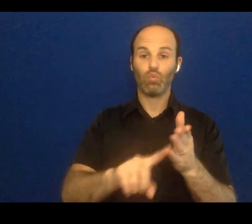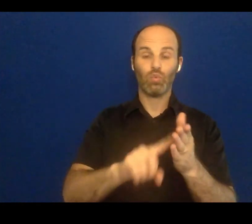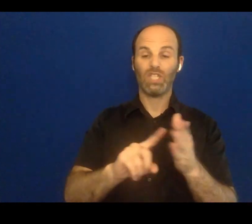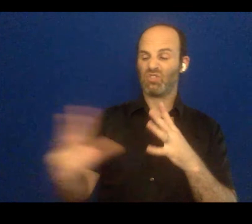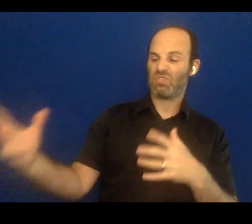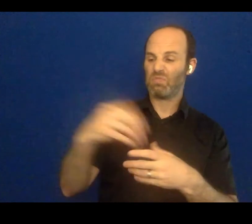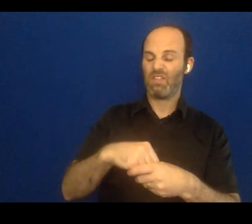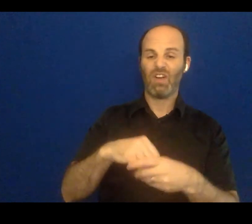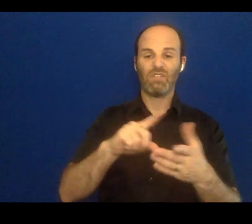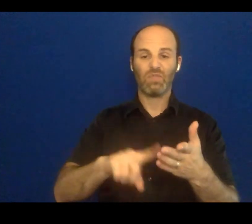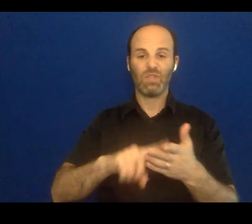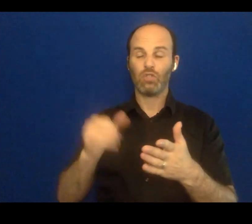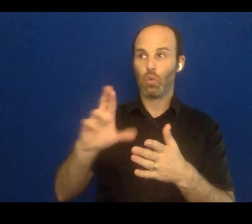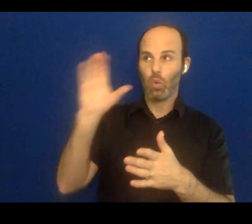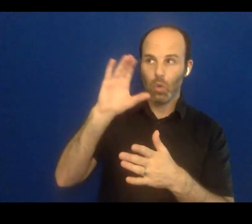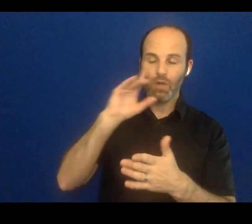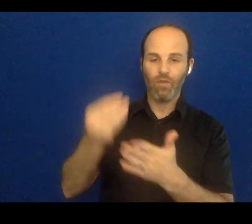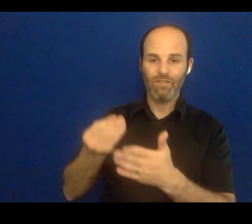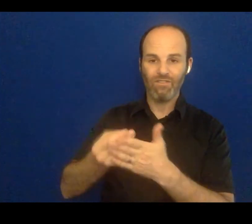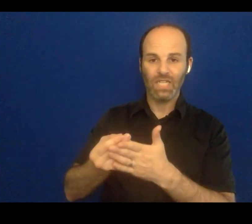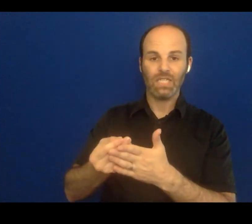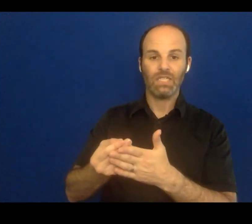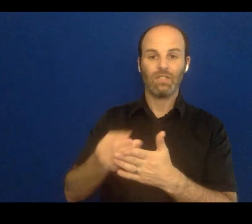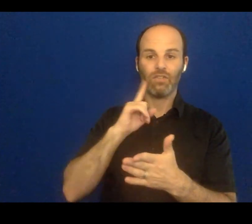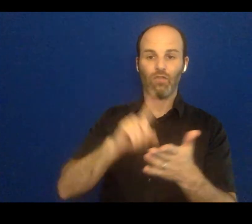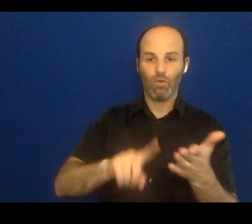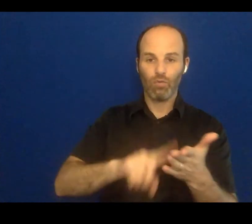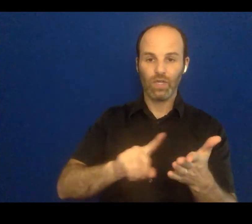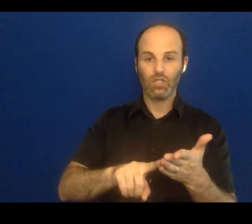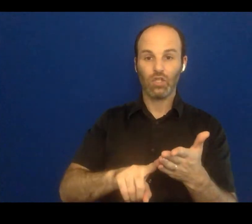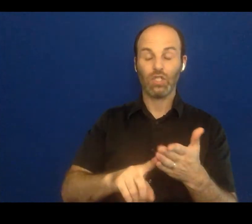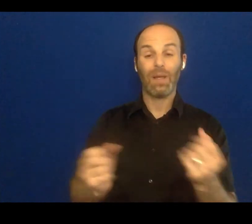INVOLVED IN RESEARCH AND LOOKING AT THE FUNDING RESOURCES FOR THE